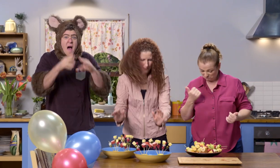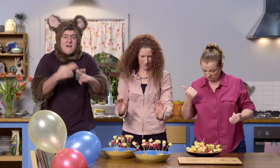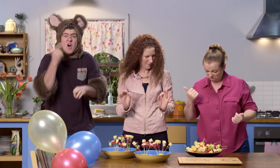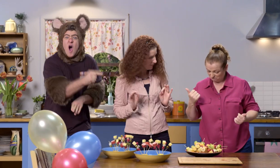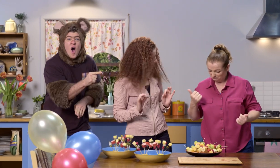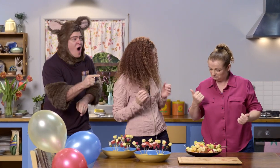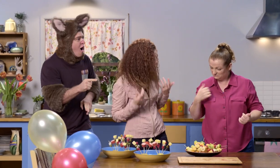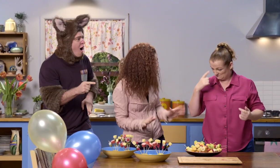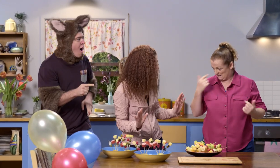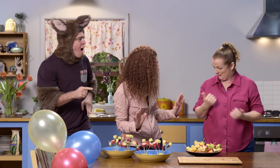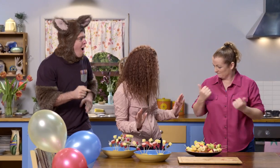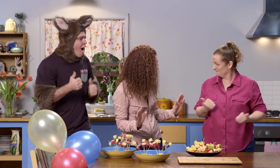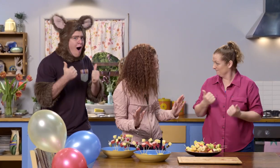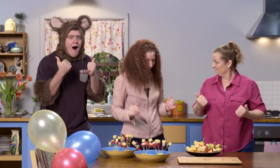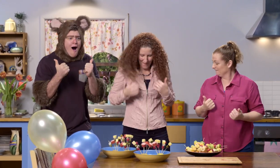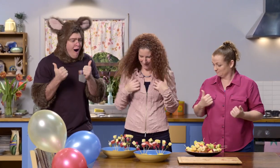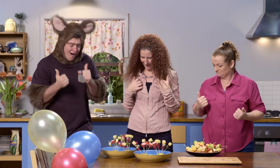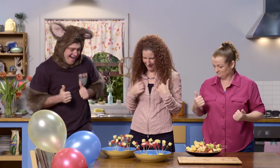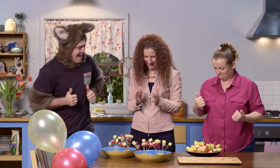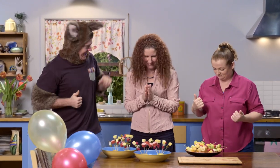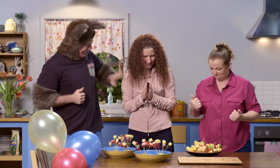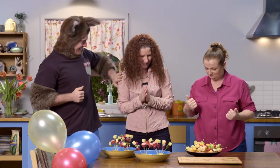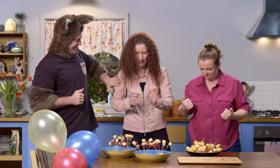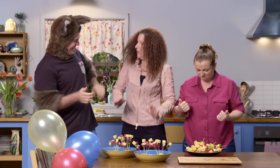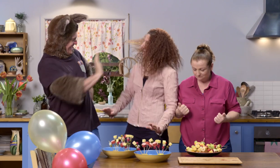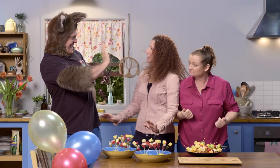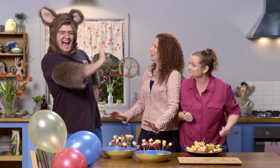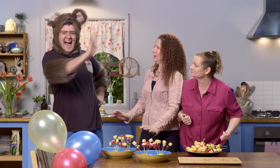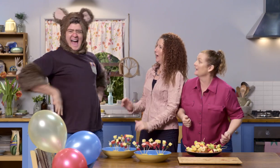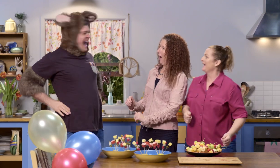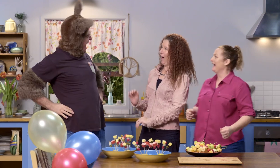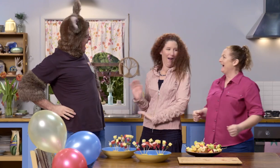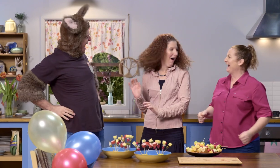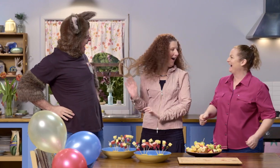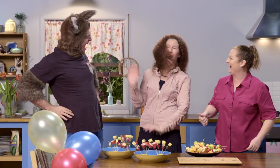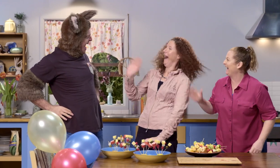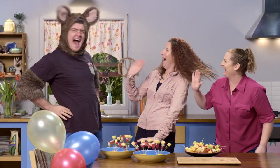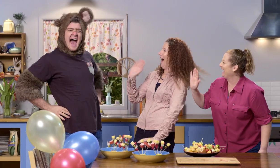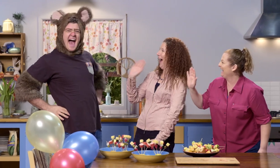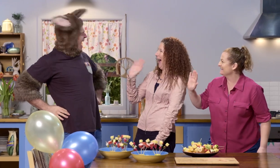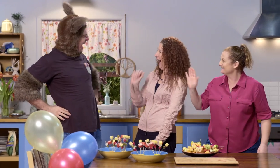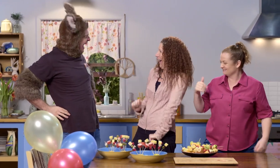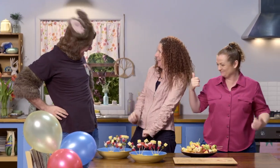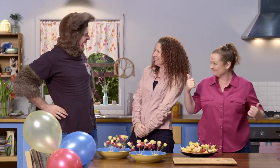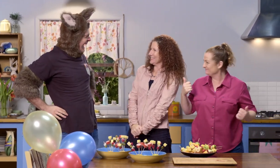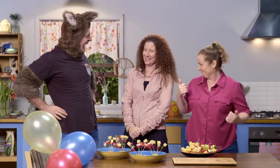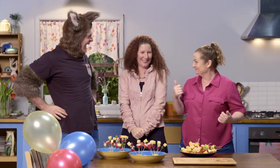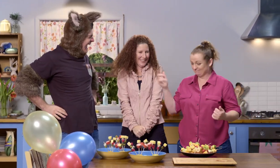She's so kind. The party must be for her! This is great. Oh! Hi, Amanda. Oh, hello, Possum. Hello.